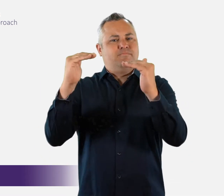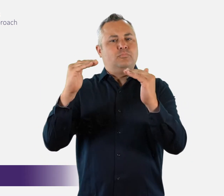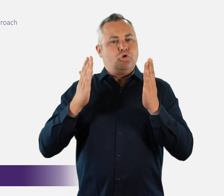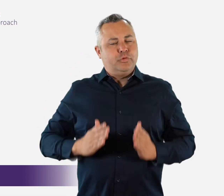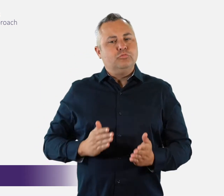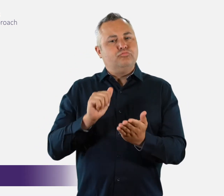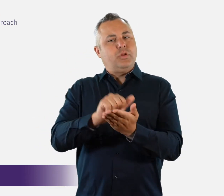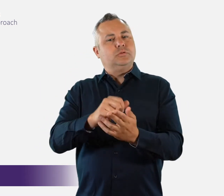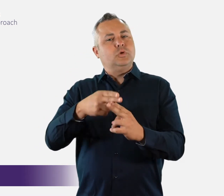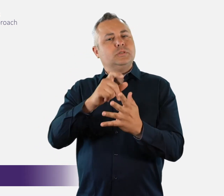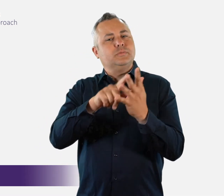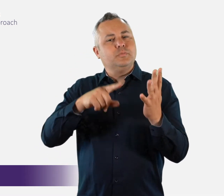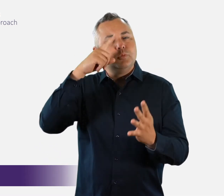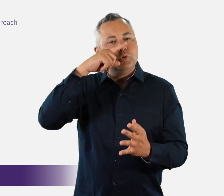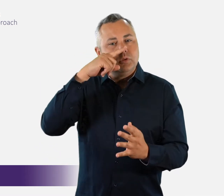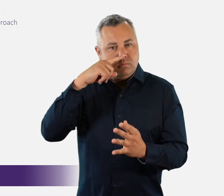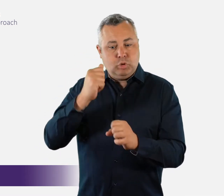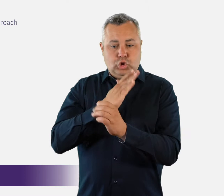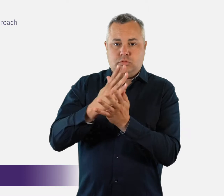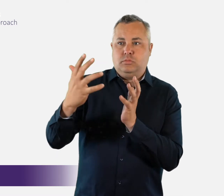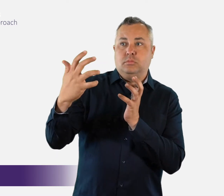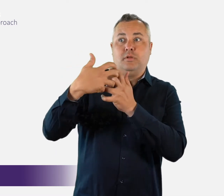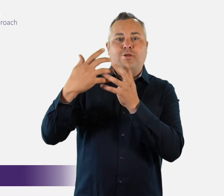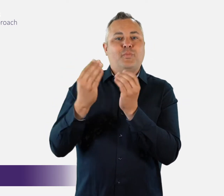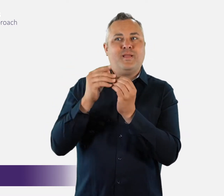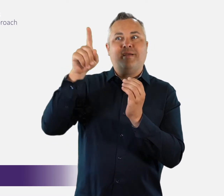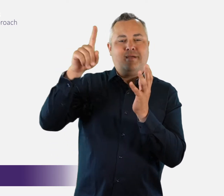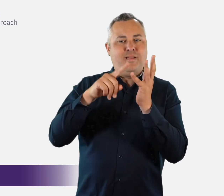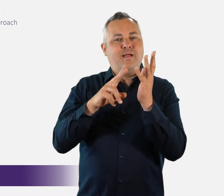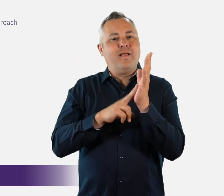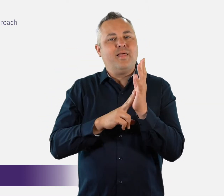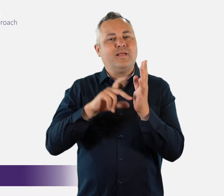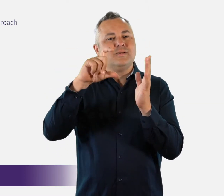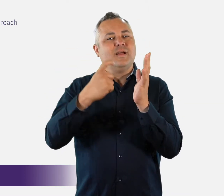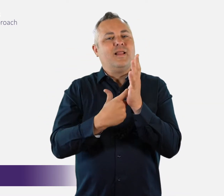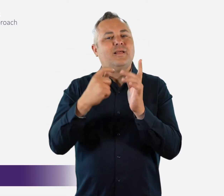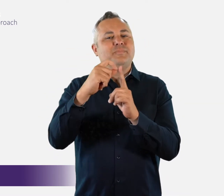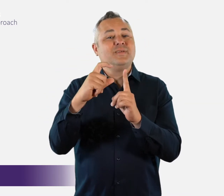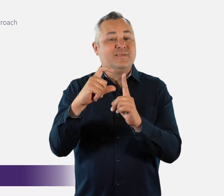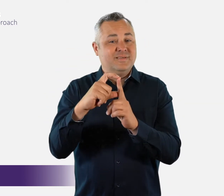under the Convention on the Rights of Persons with Disabilities (CRPD).